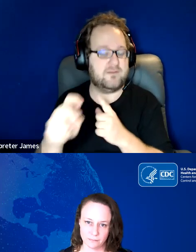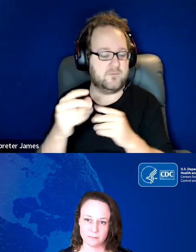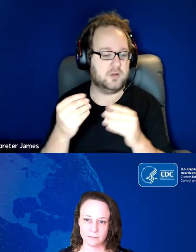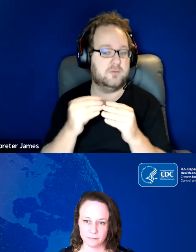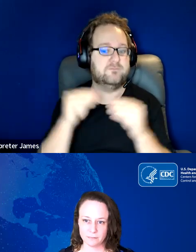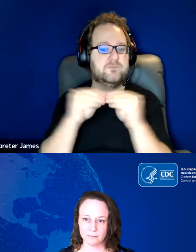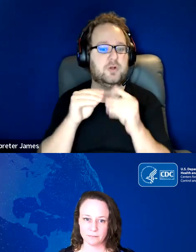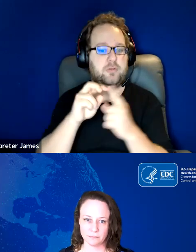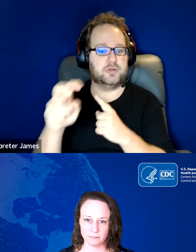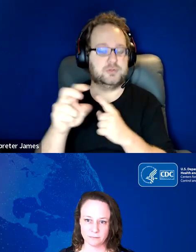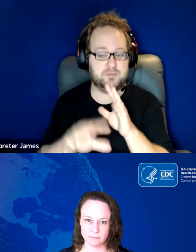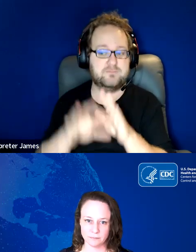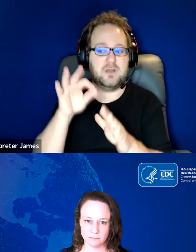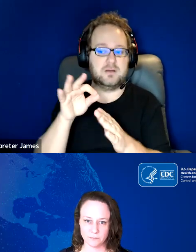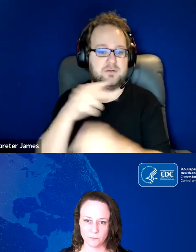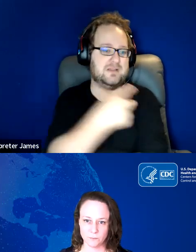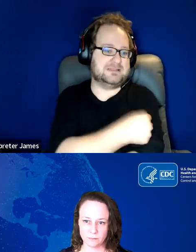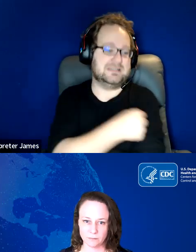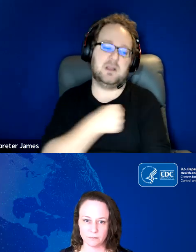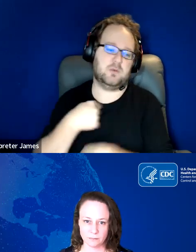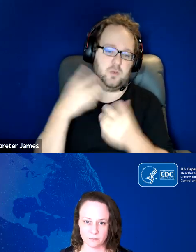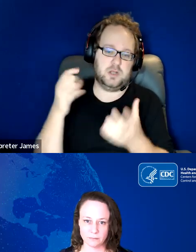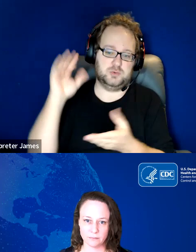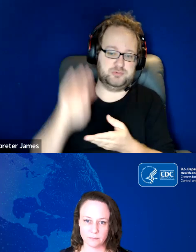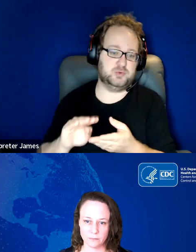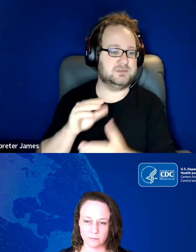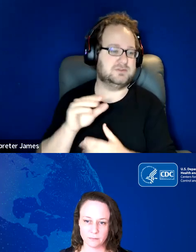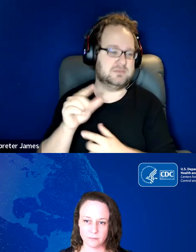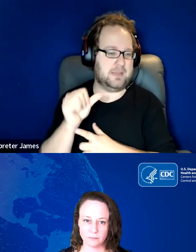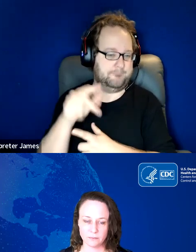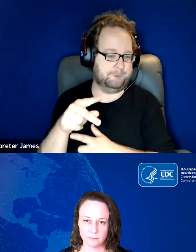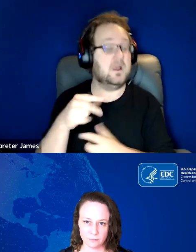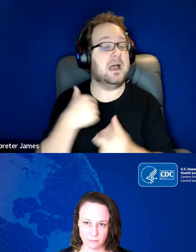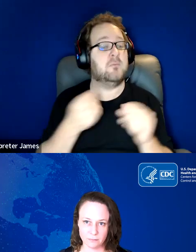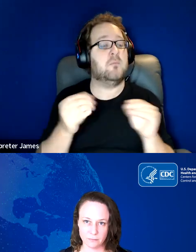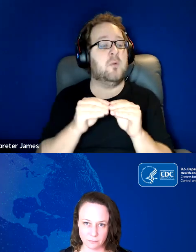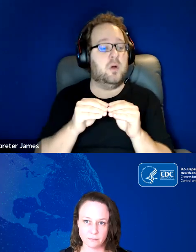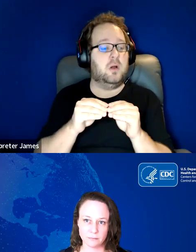and we want to reduce that gap . There are more program